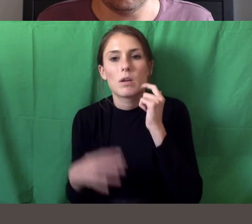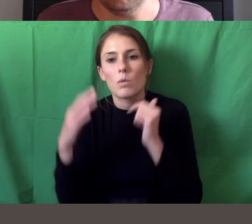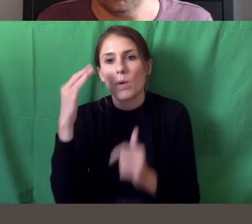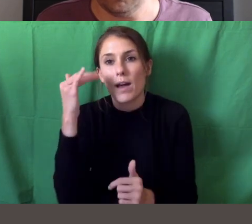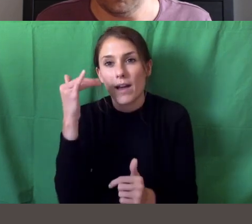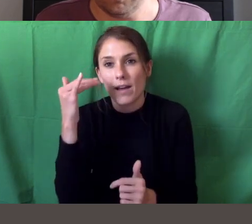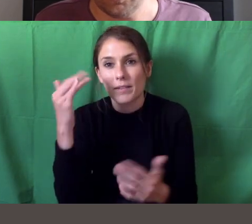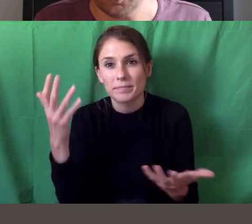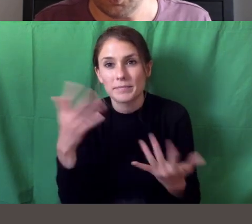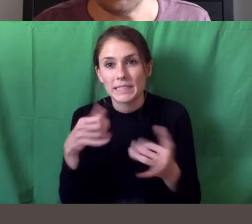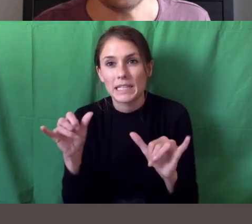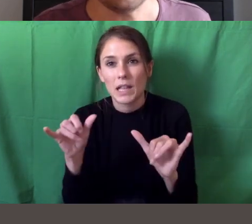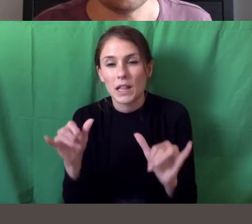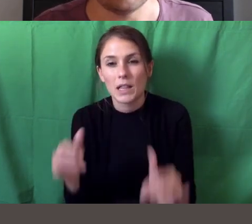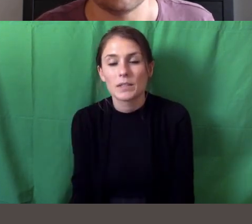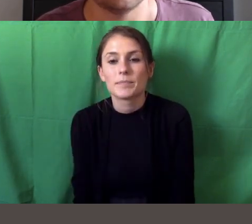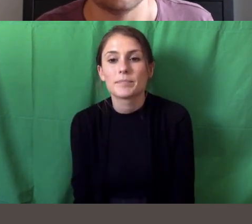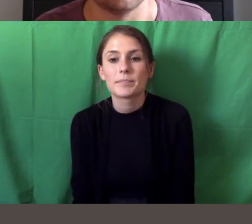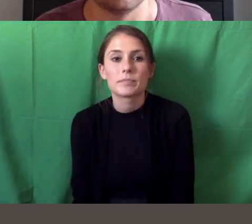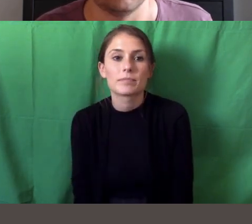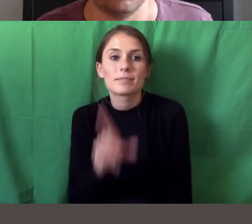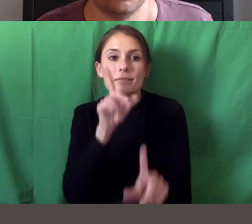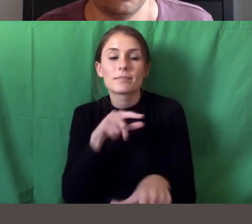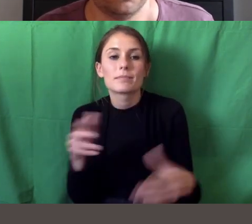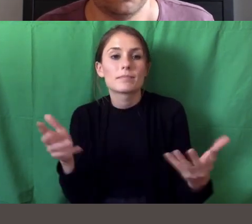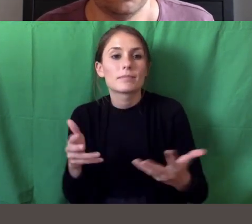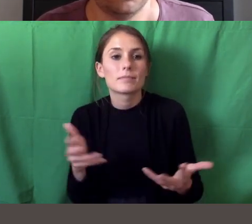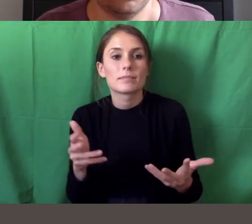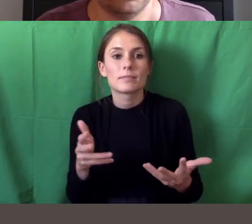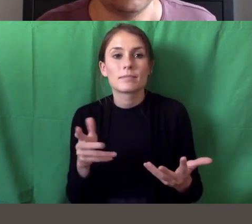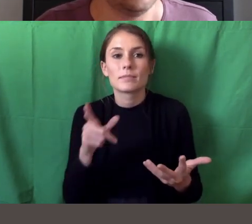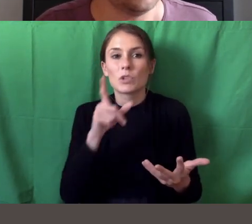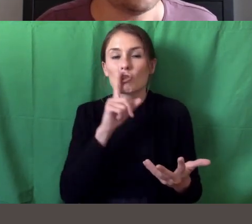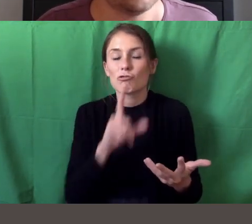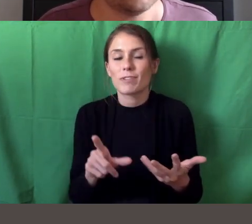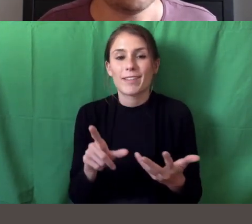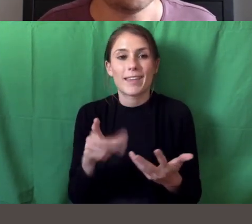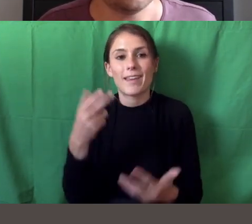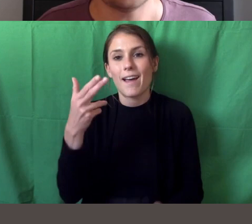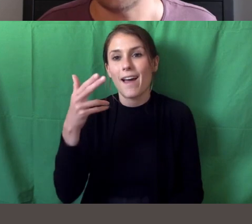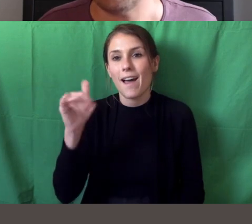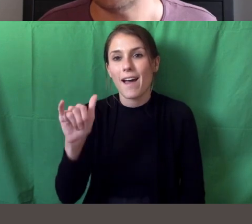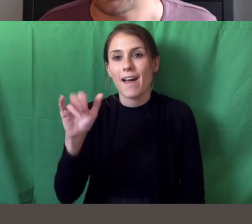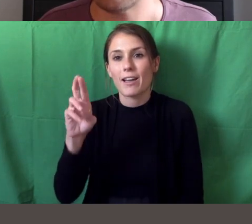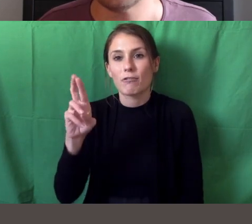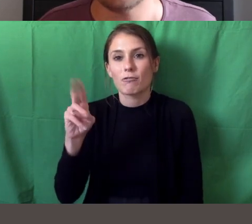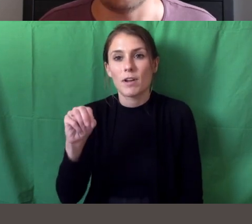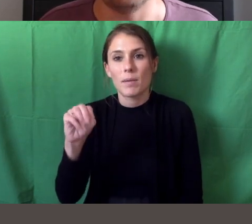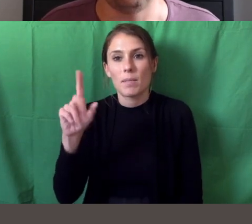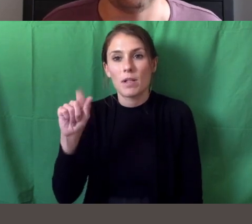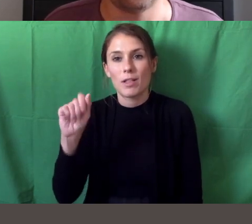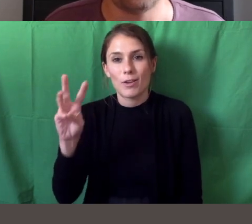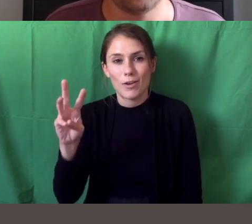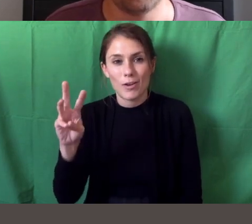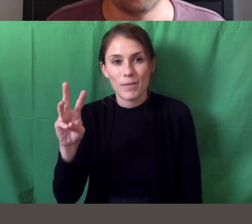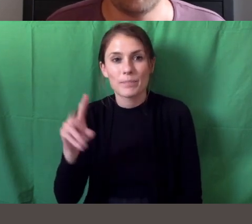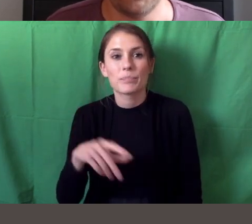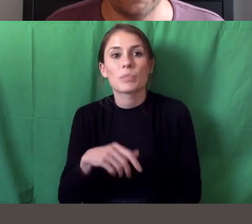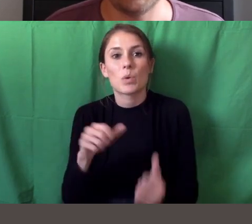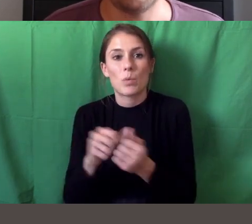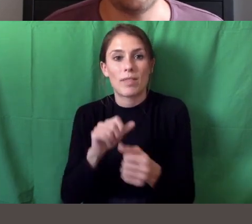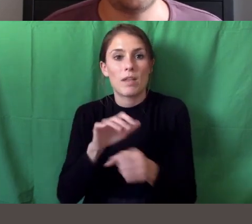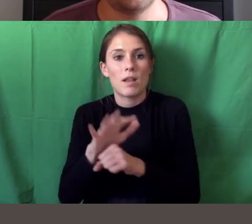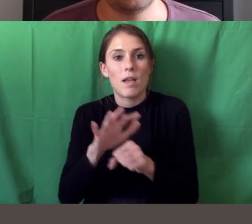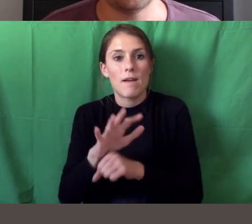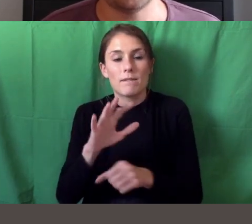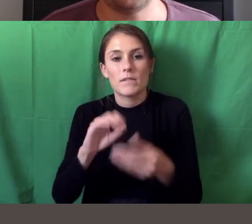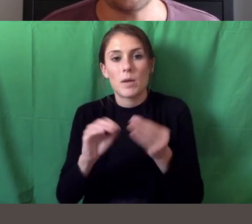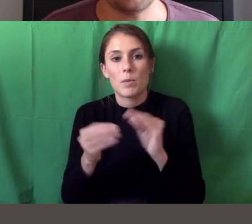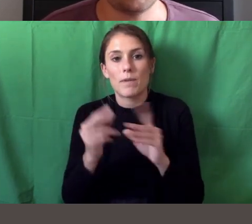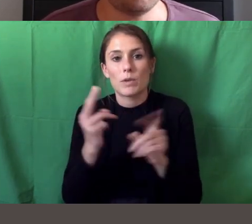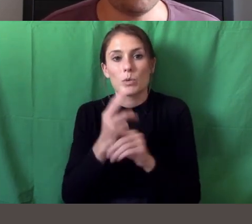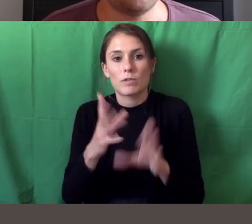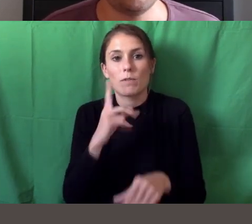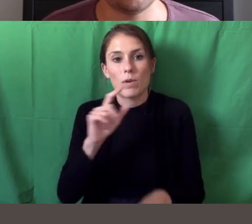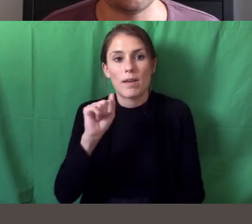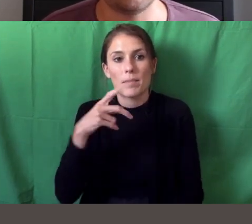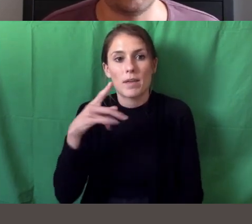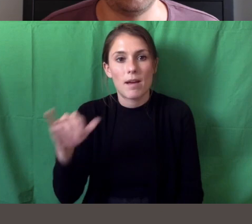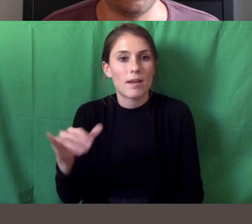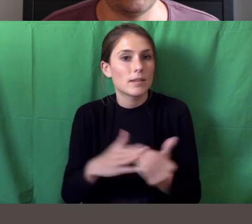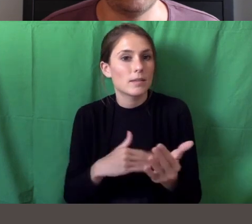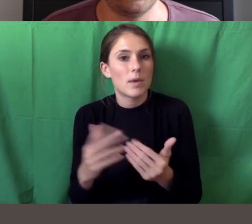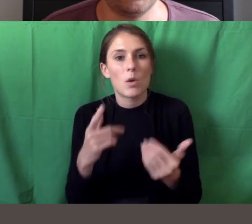And still, why? And the answer is, it's all about Hyrum’s law. And it says, with a sufficient